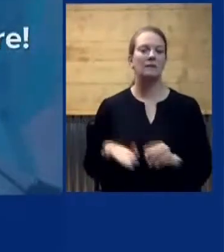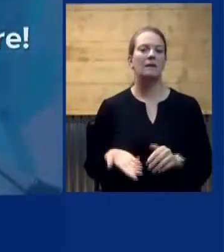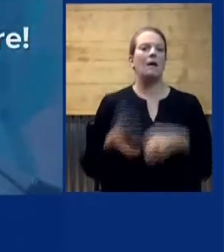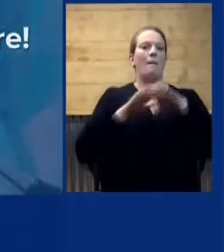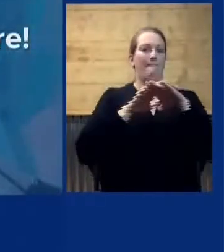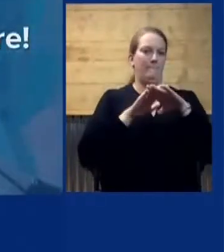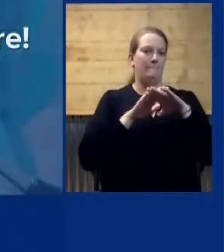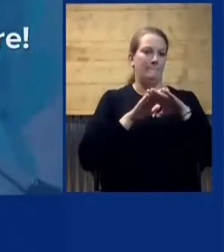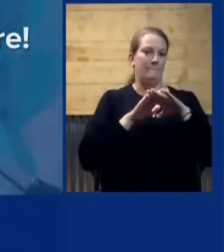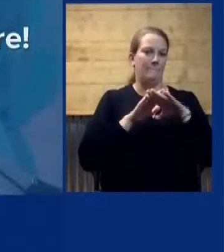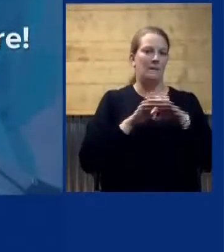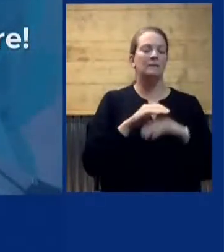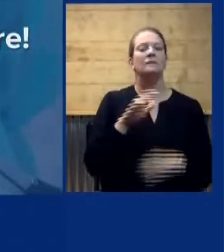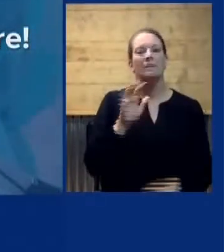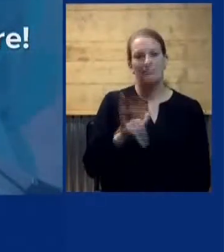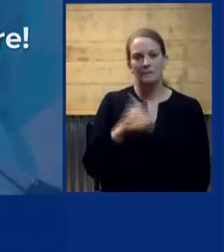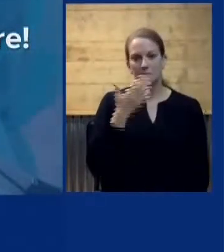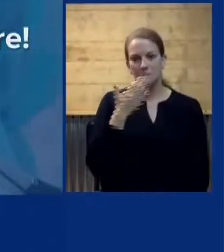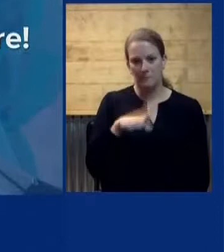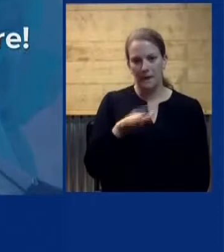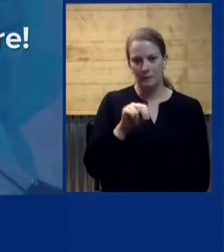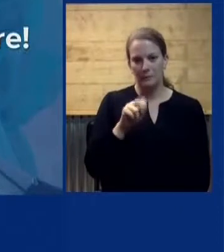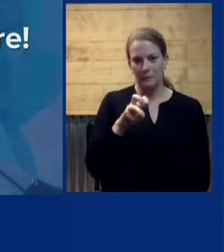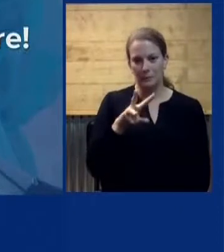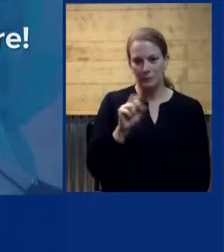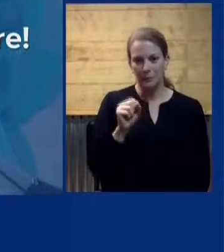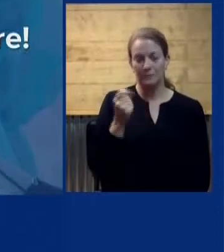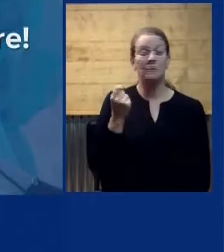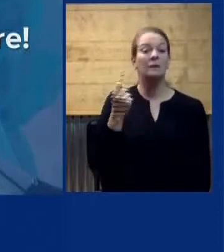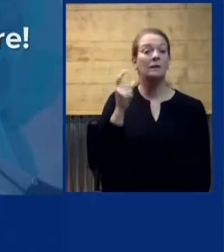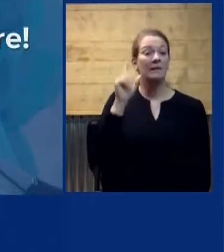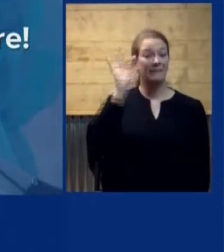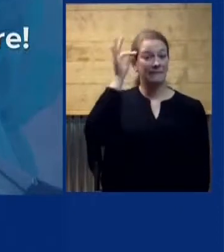THE TALE OF TWO DIFFERENT KINDS OF STATES. 36 STATES ARE SEEING AN INCREASE